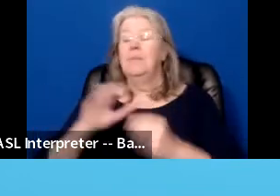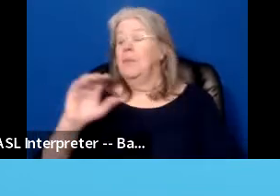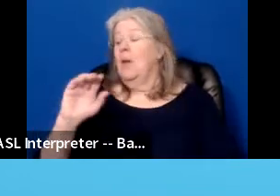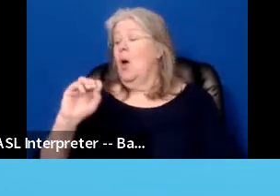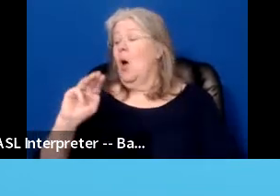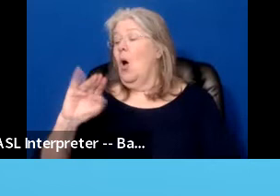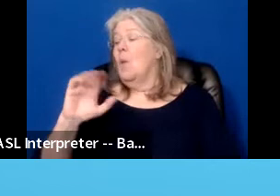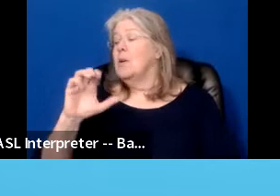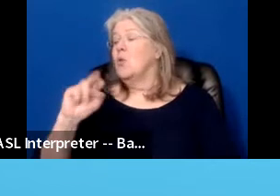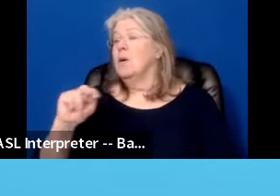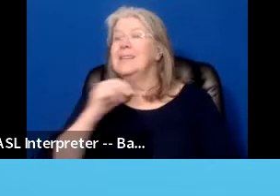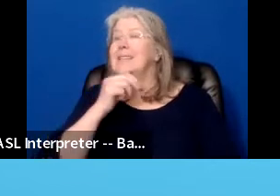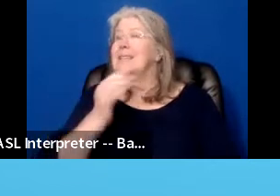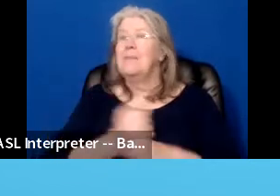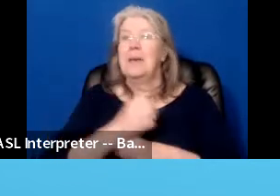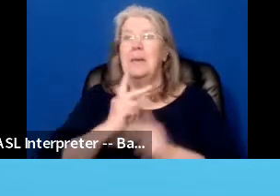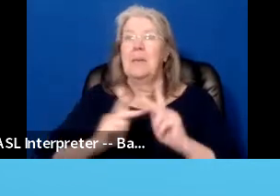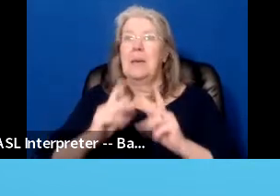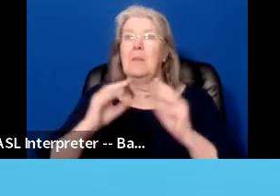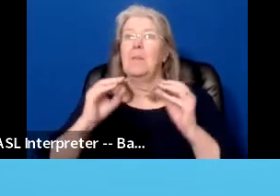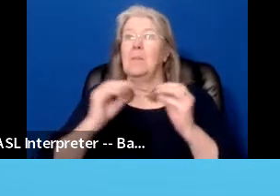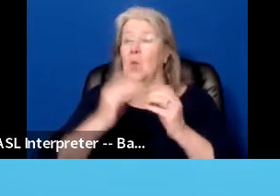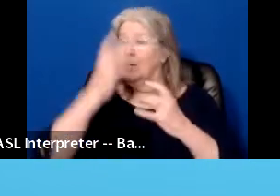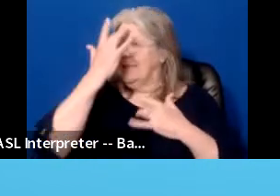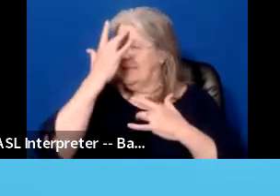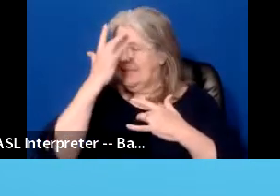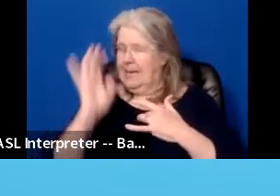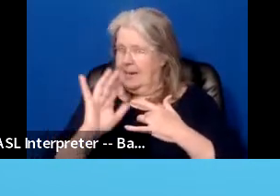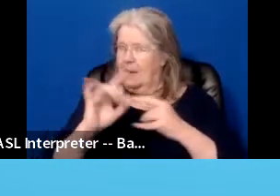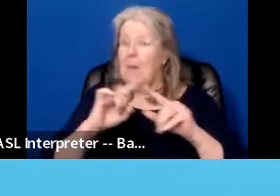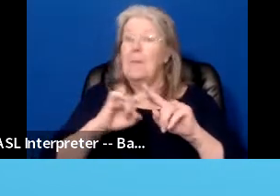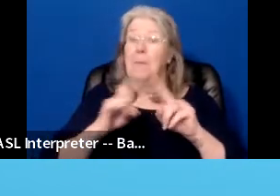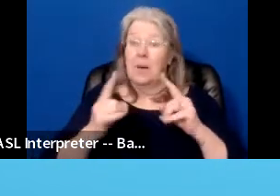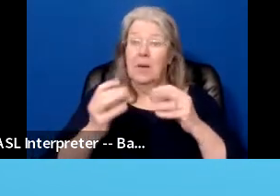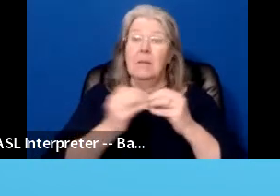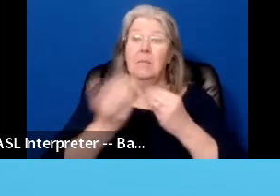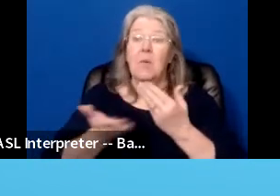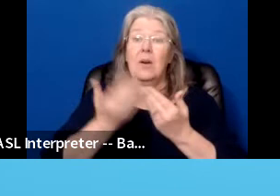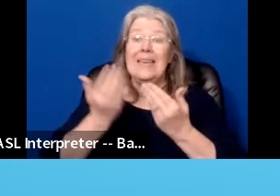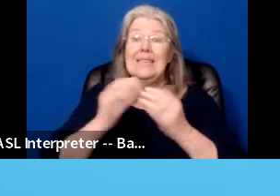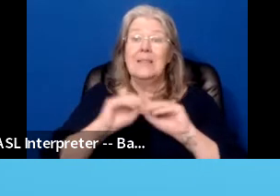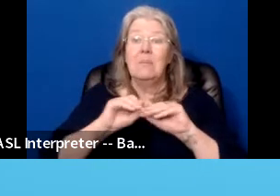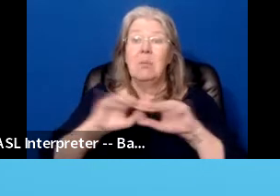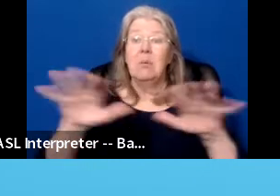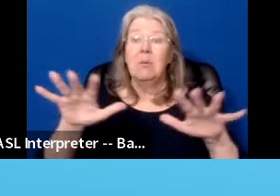but it seems to be able to be trans-- more transmissible so it seems to pass from person to person more easily.